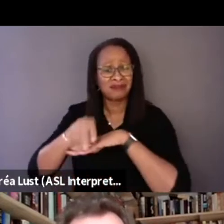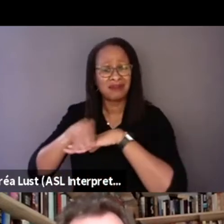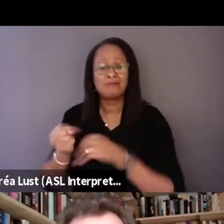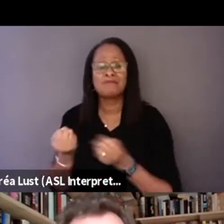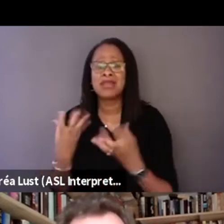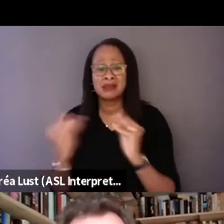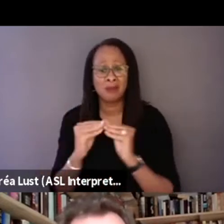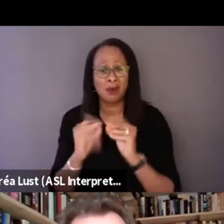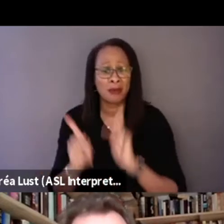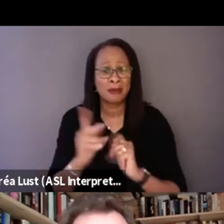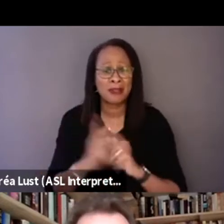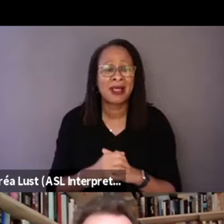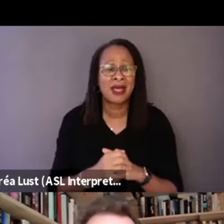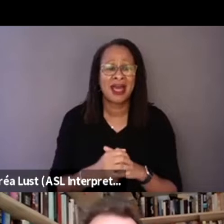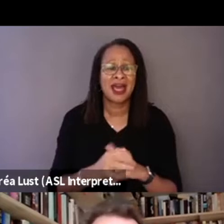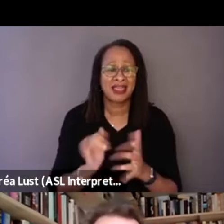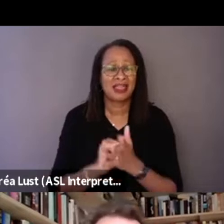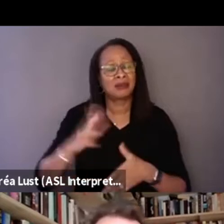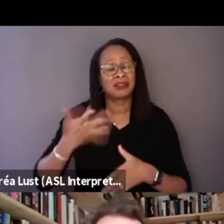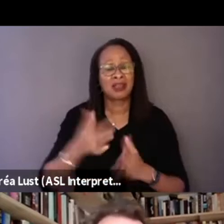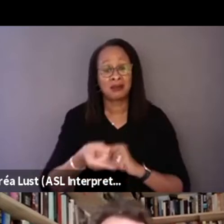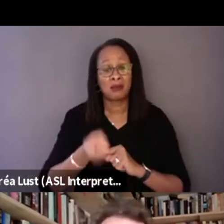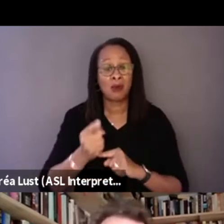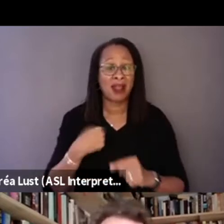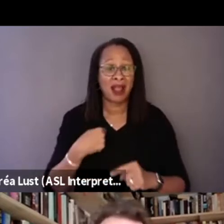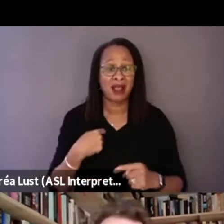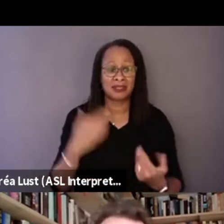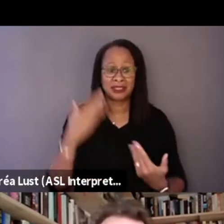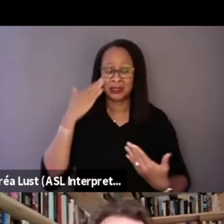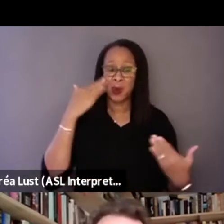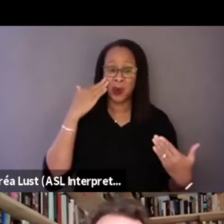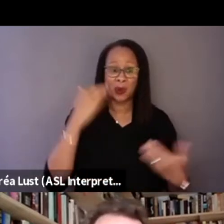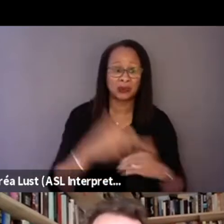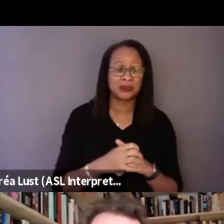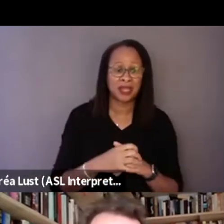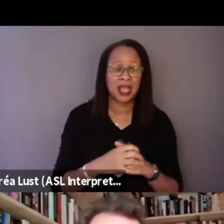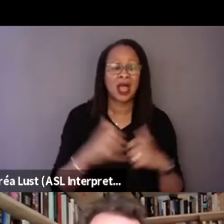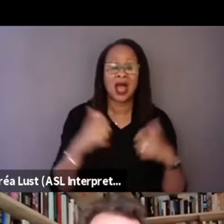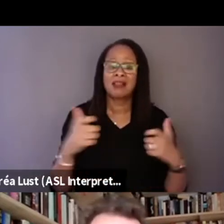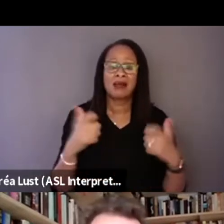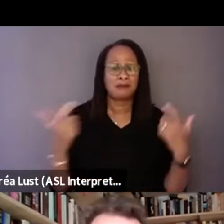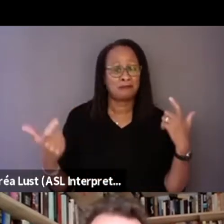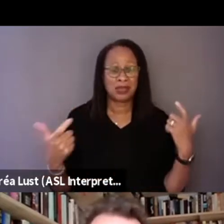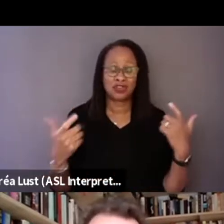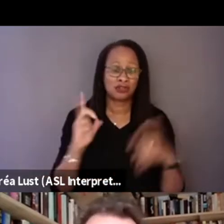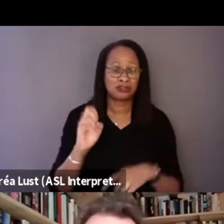And that was kind of one of the moments where I was like, oh, I know this is a much bigger deal on a much bigger story.